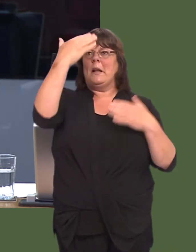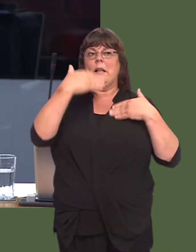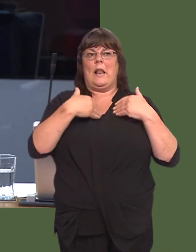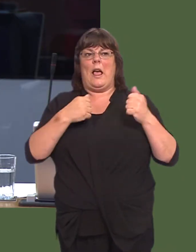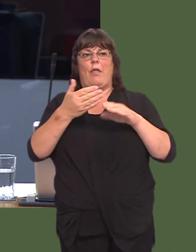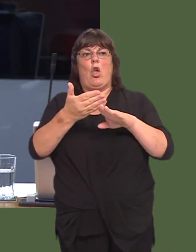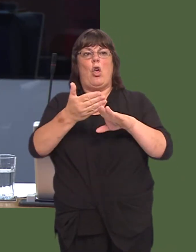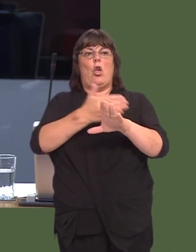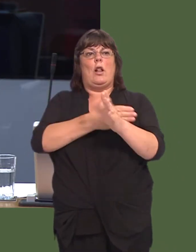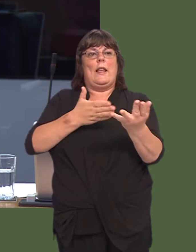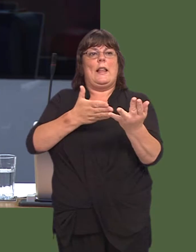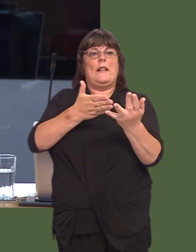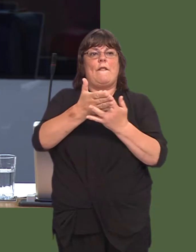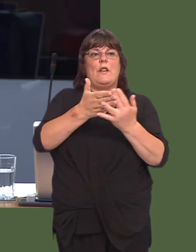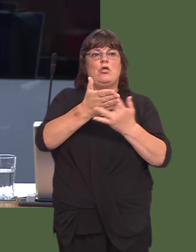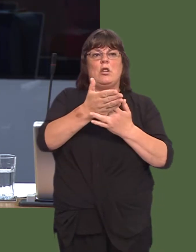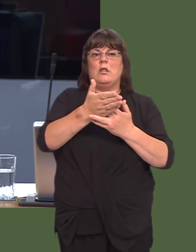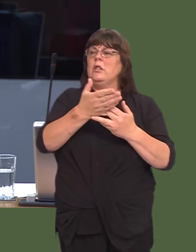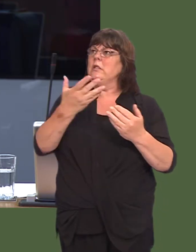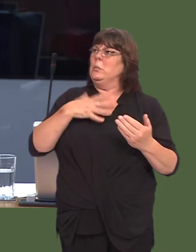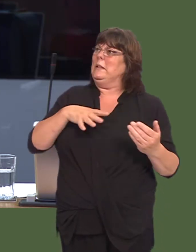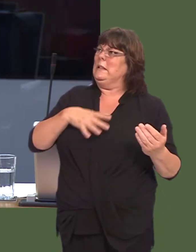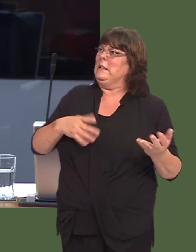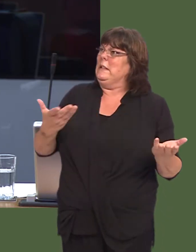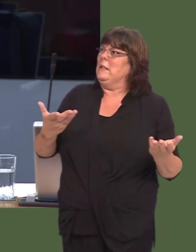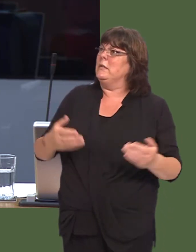intervention schemeóthat we donít haveóthat we badly need.